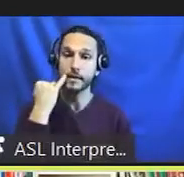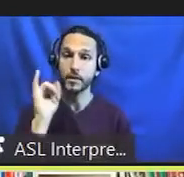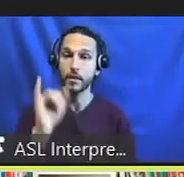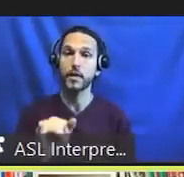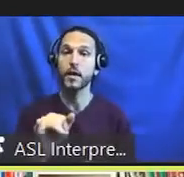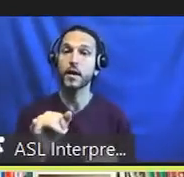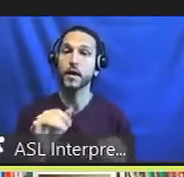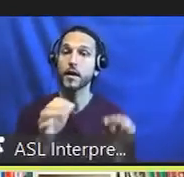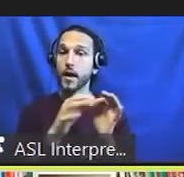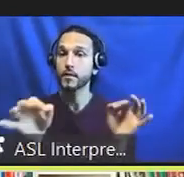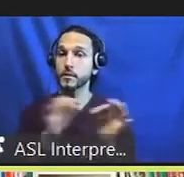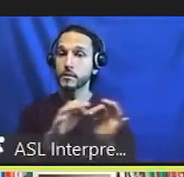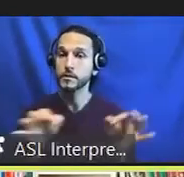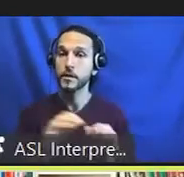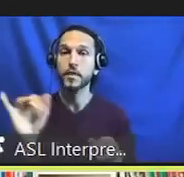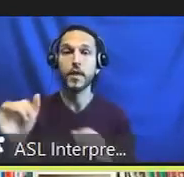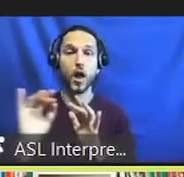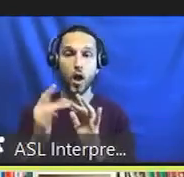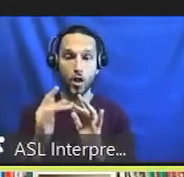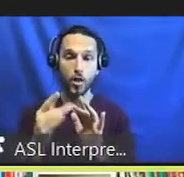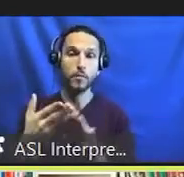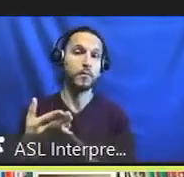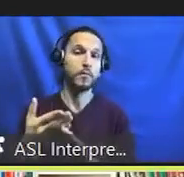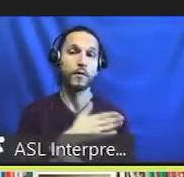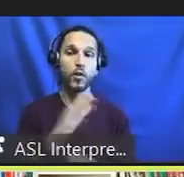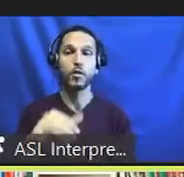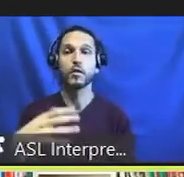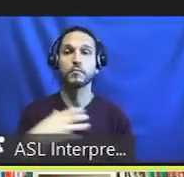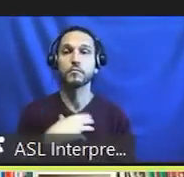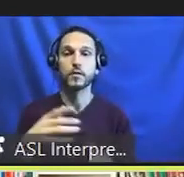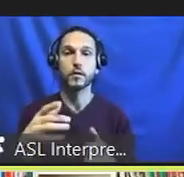much of its online content prior to the litigation proceedings.